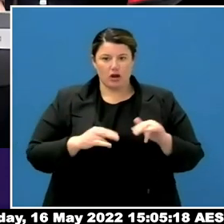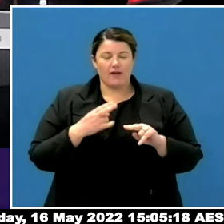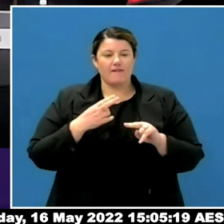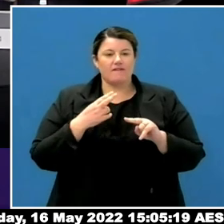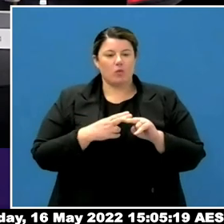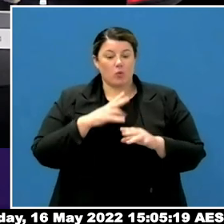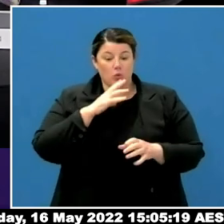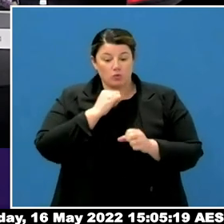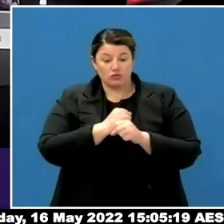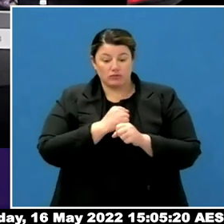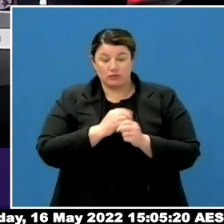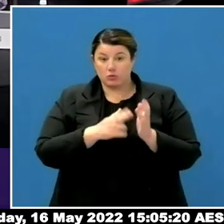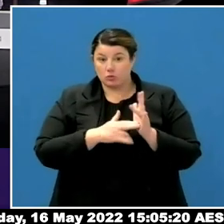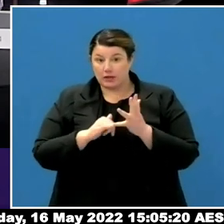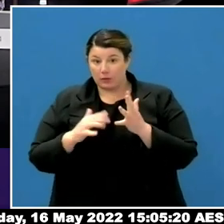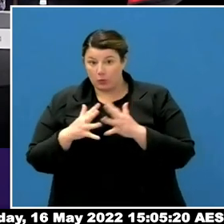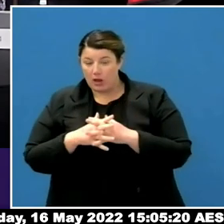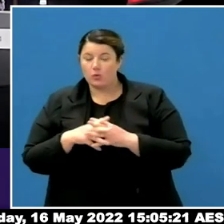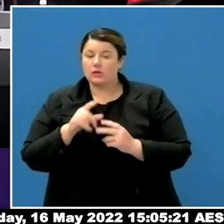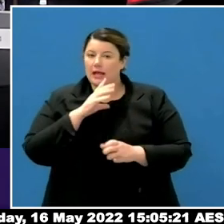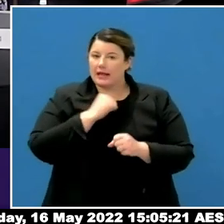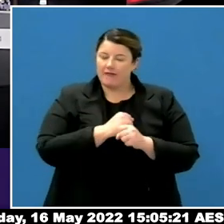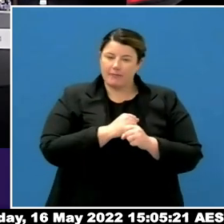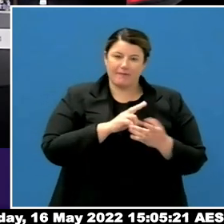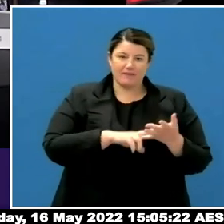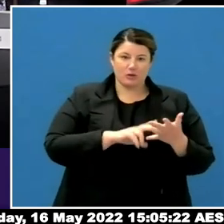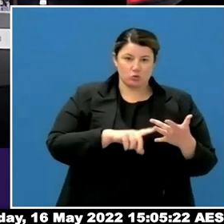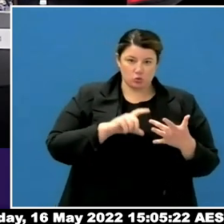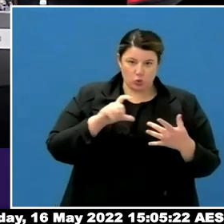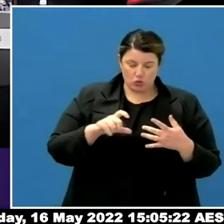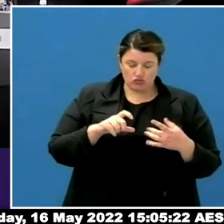So first I'll ask for the State of New South Wales, if there is an appearance?